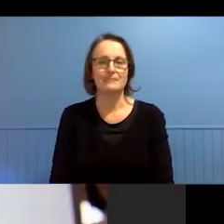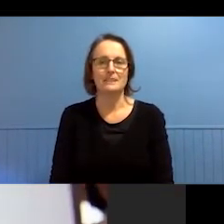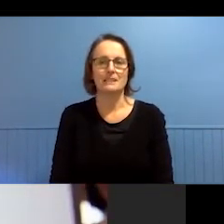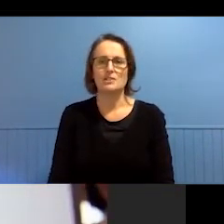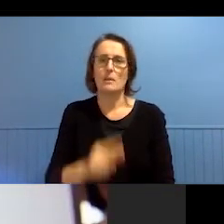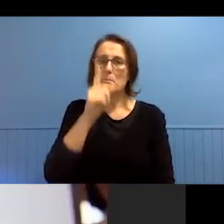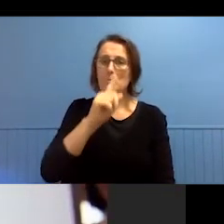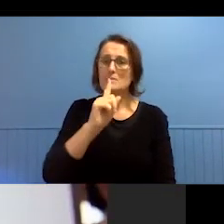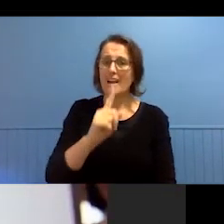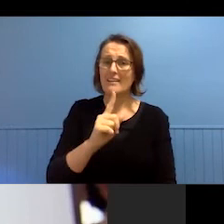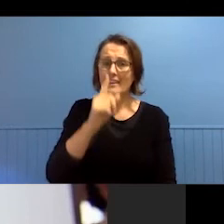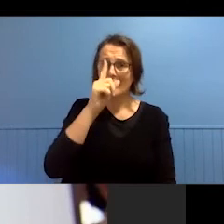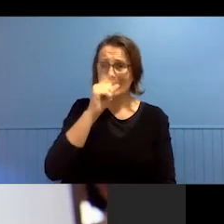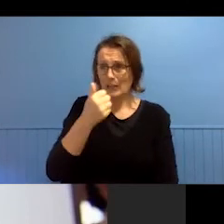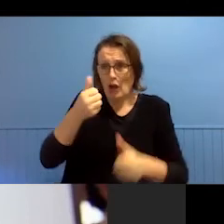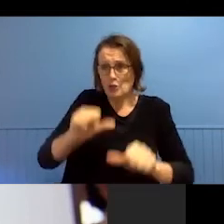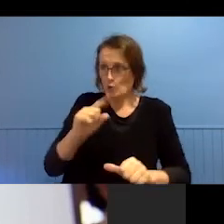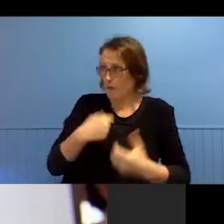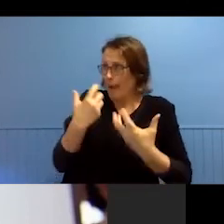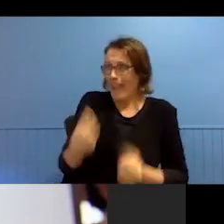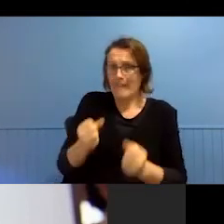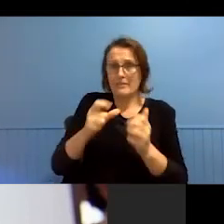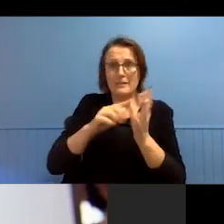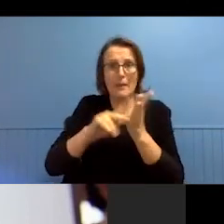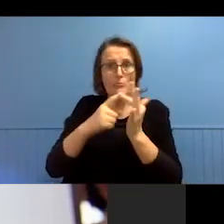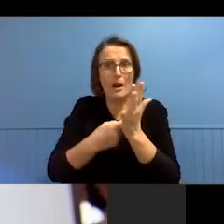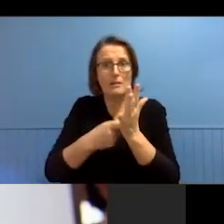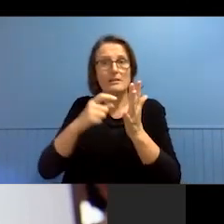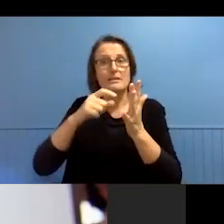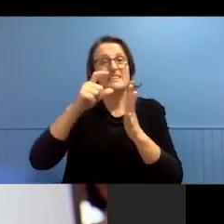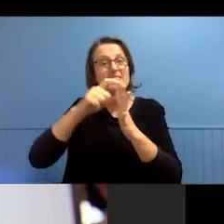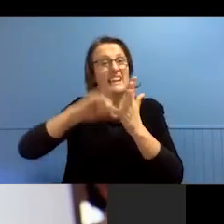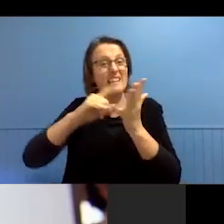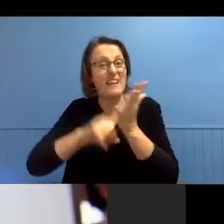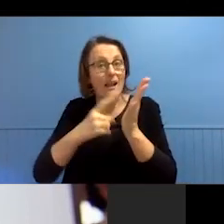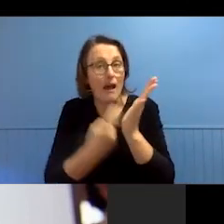use the cameras I already have. I have some DSLR cameras or GoPro. Can